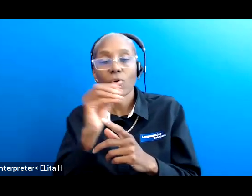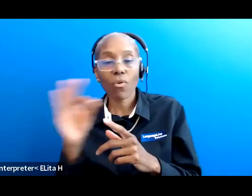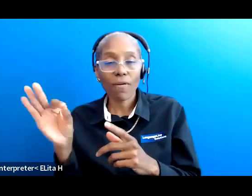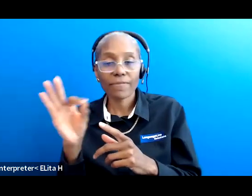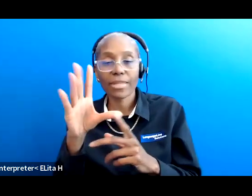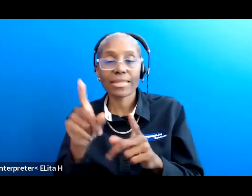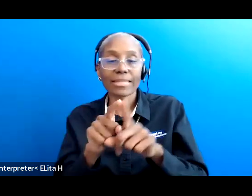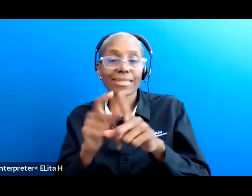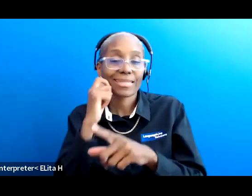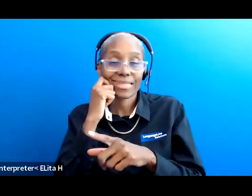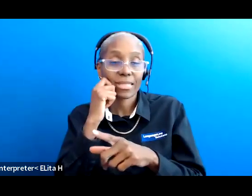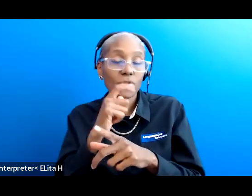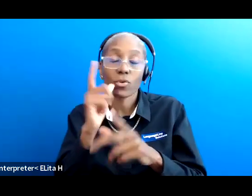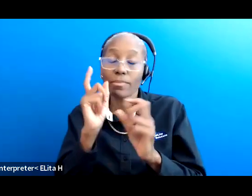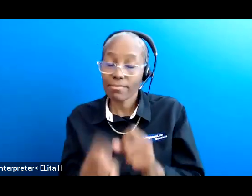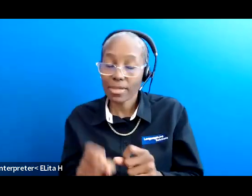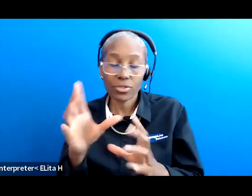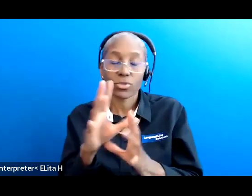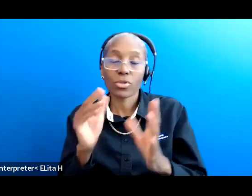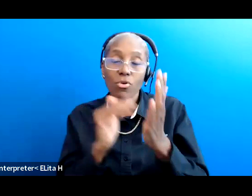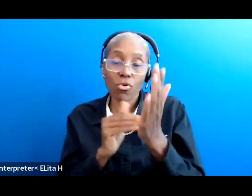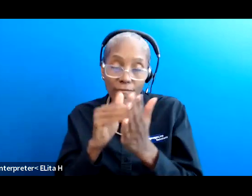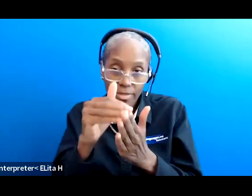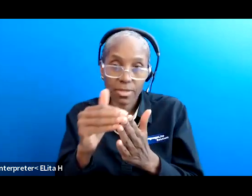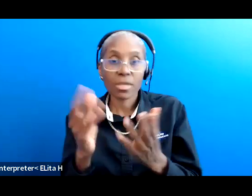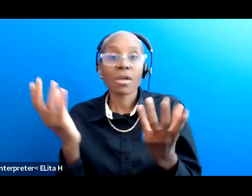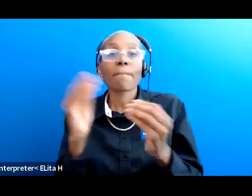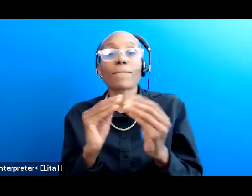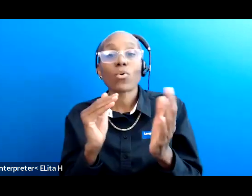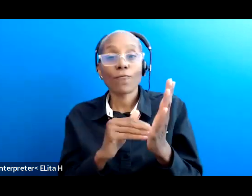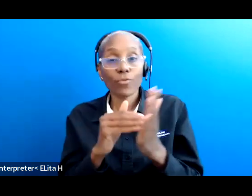You have to do it very frequently. The more frequently you do it, the better.